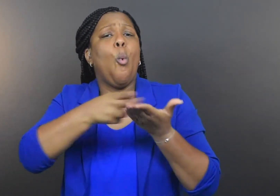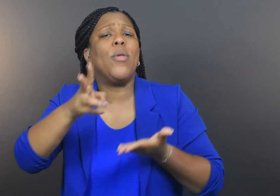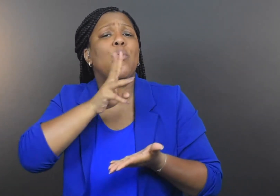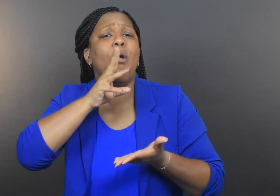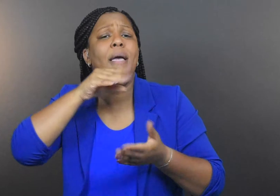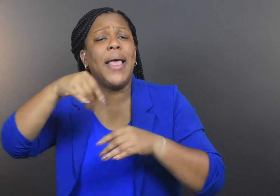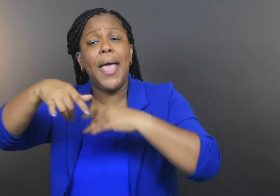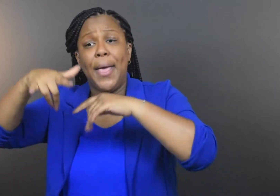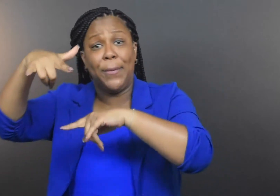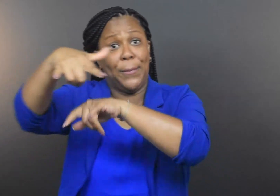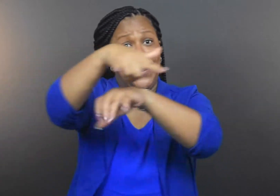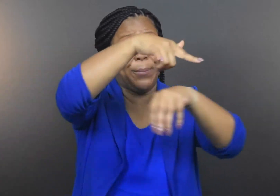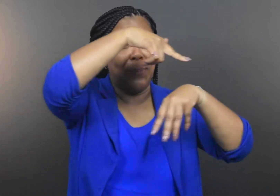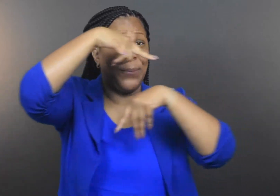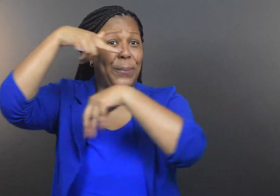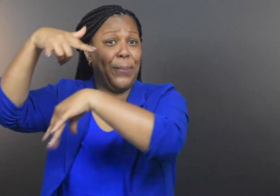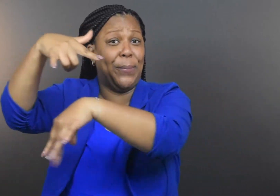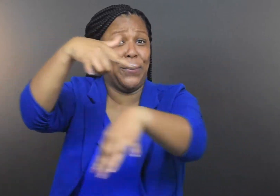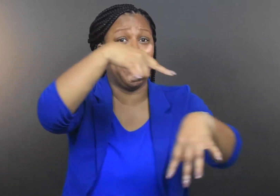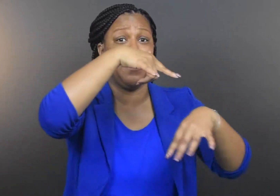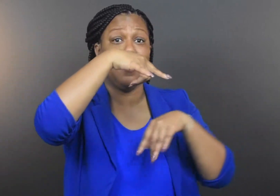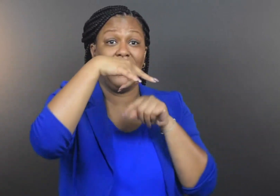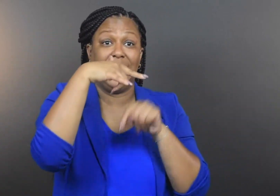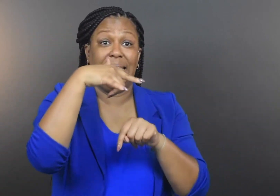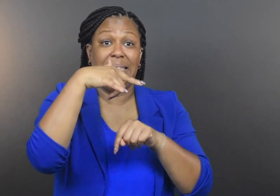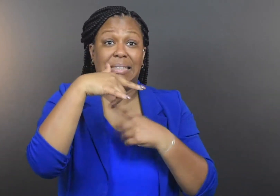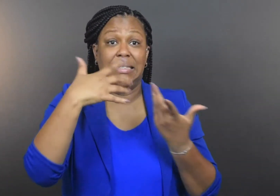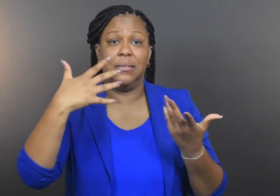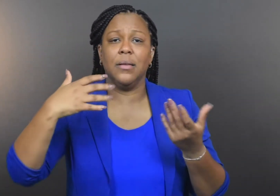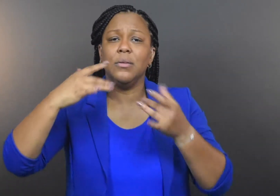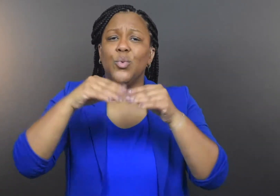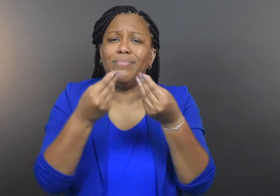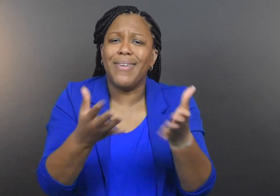“The archbishop sprinkled holy water from the Jordan River over the city,